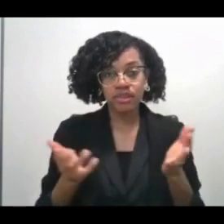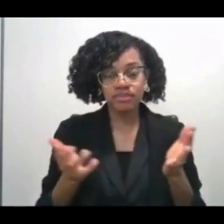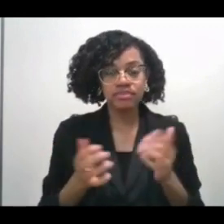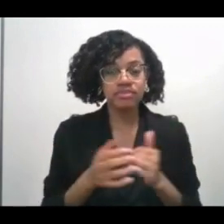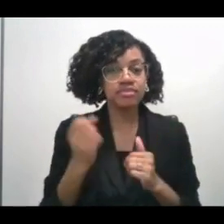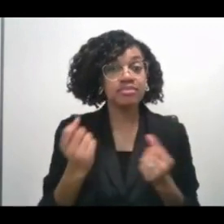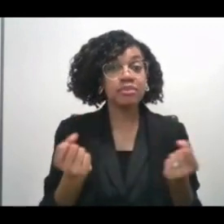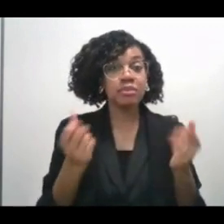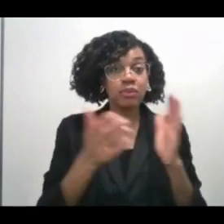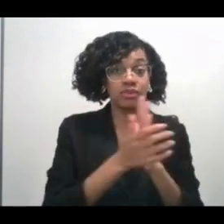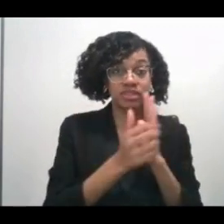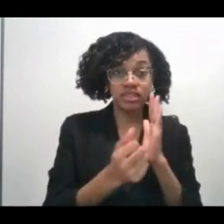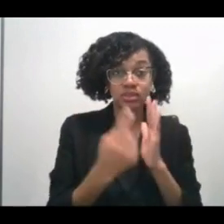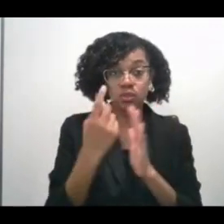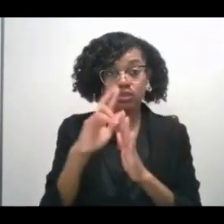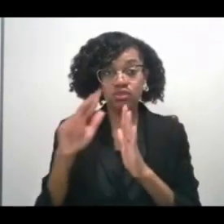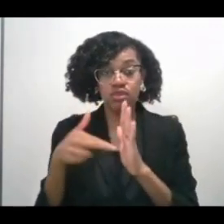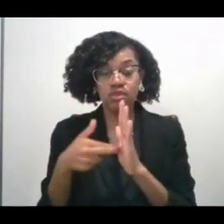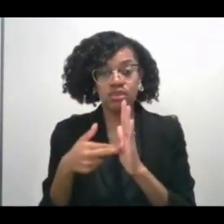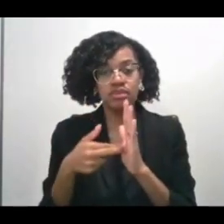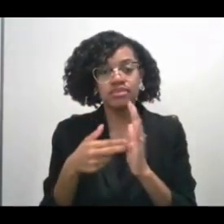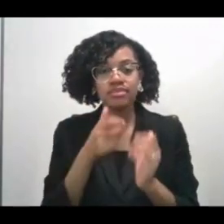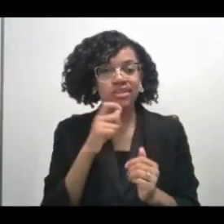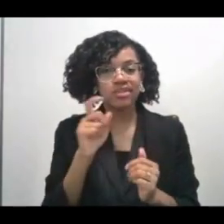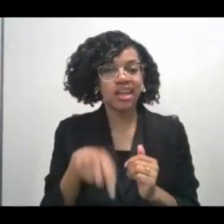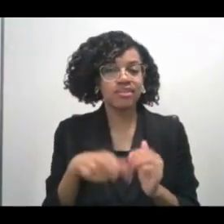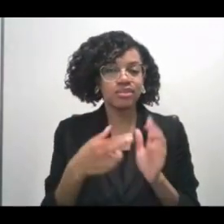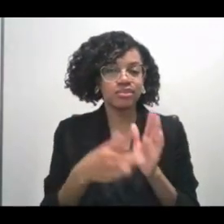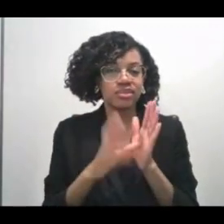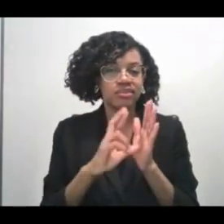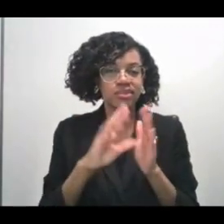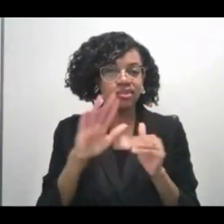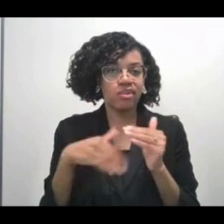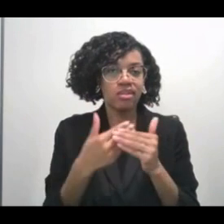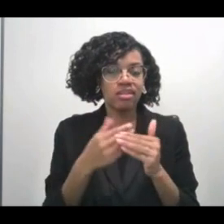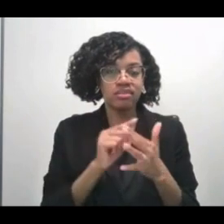role, probably don't need to go through all these in too much detail, but go ahead and read this one.